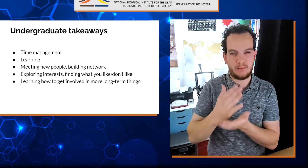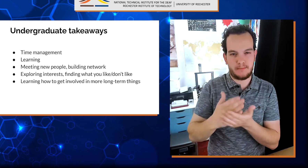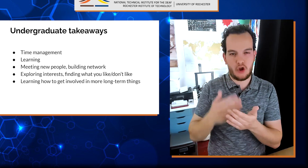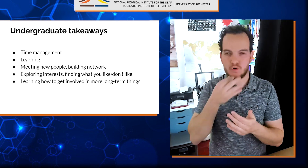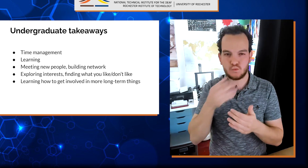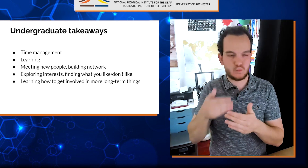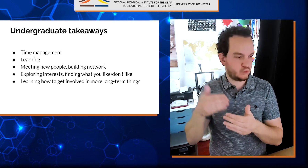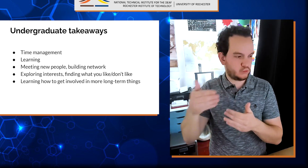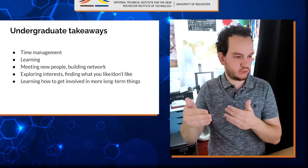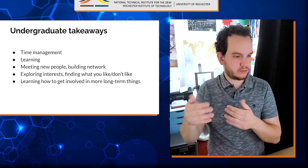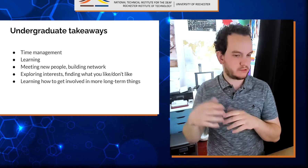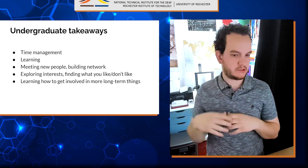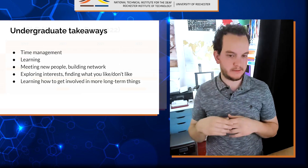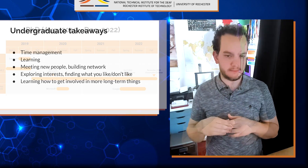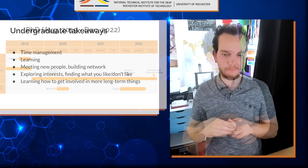about that here soon.